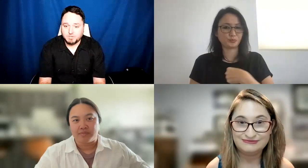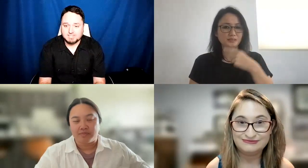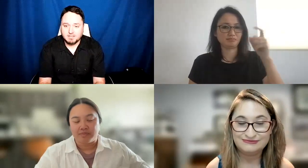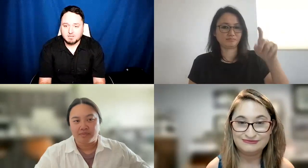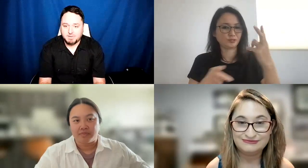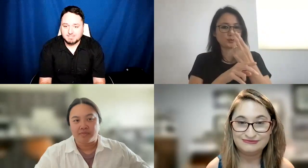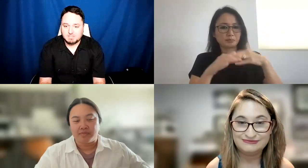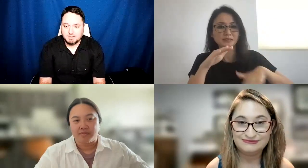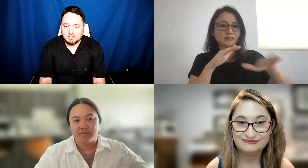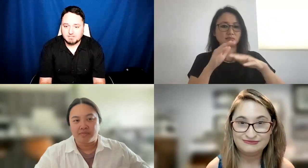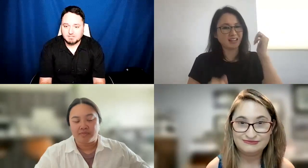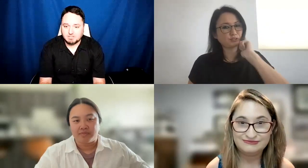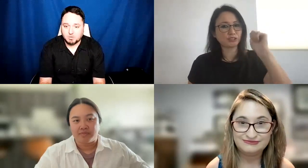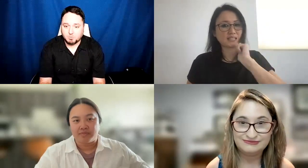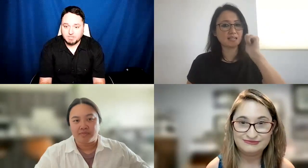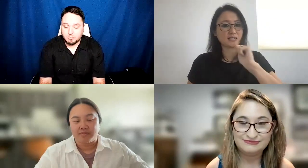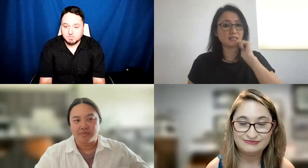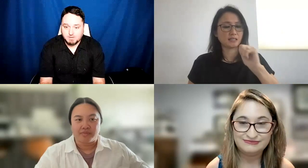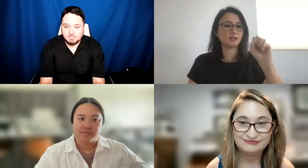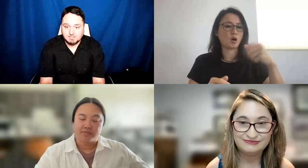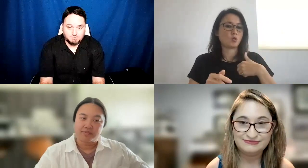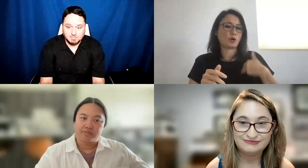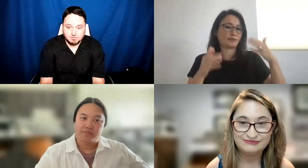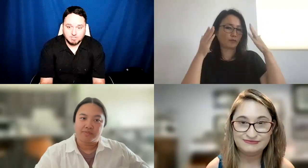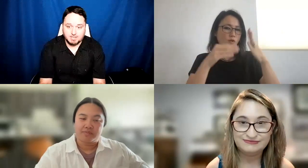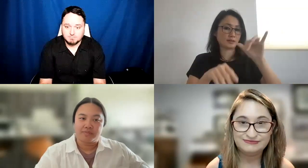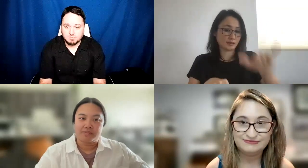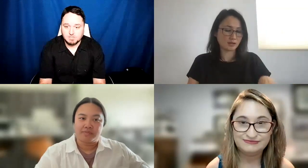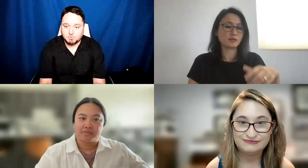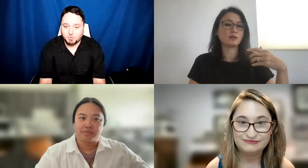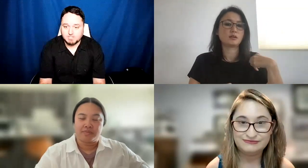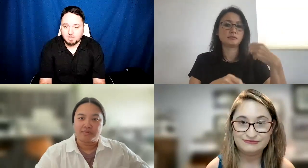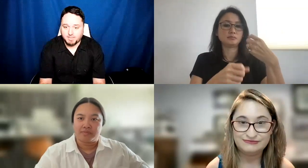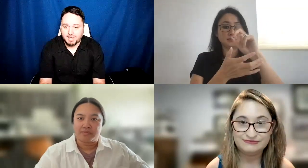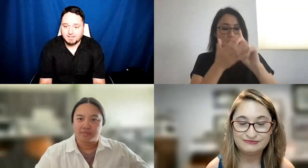We decided on the basics because, you know, we use the basics every single day. So we're focusing on that